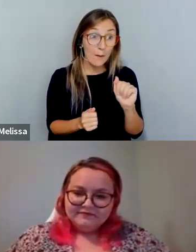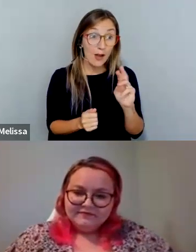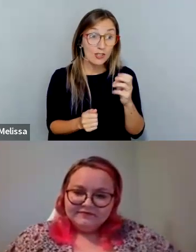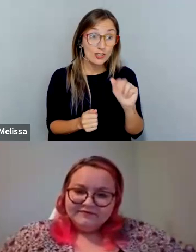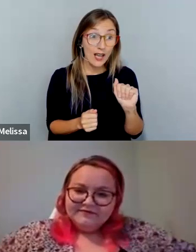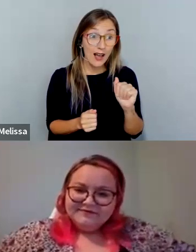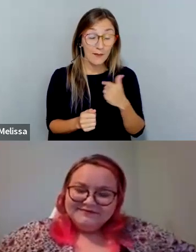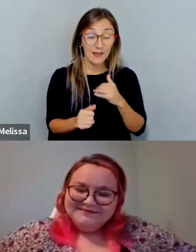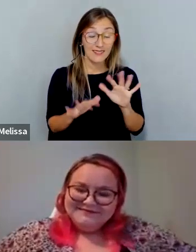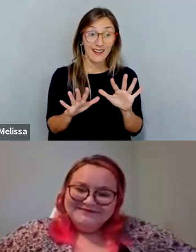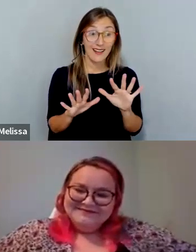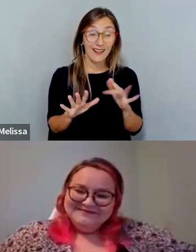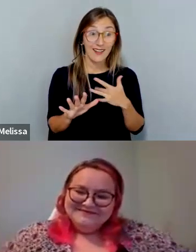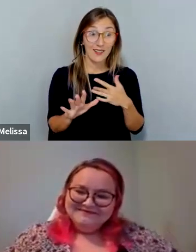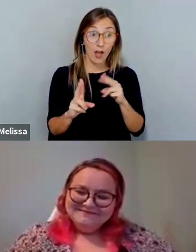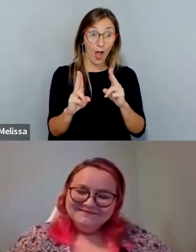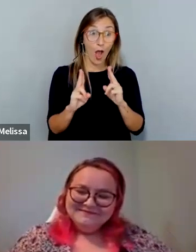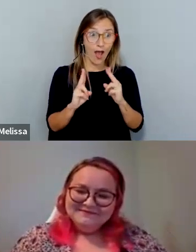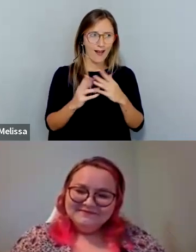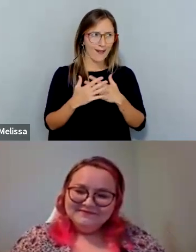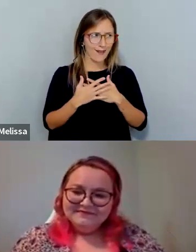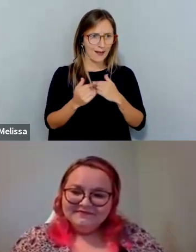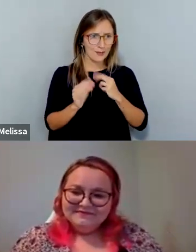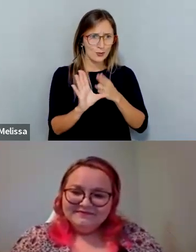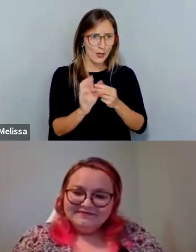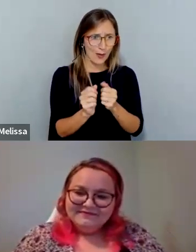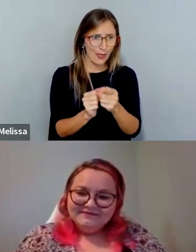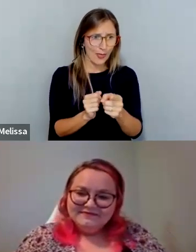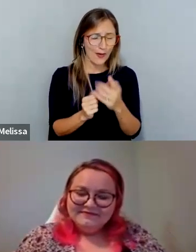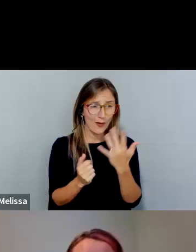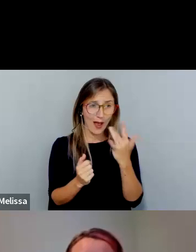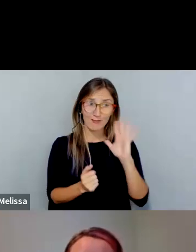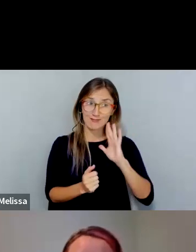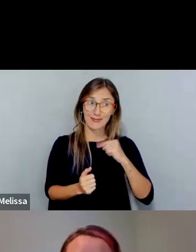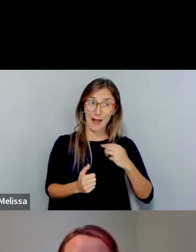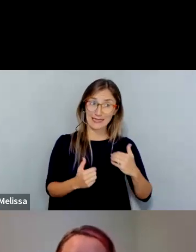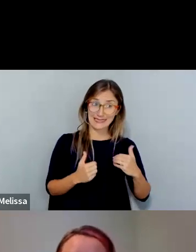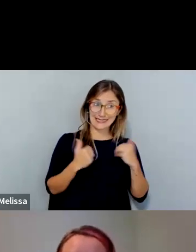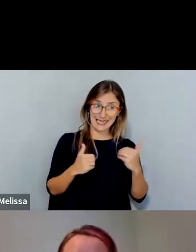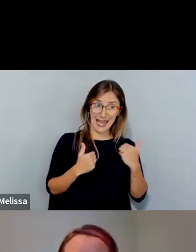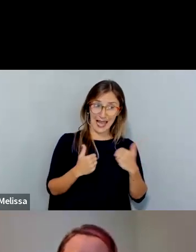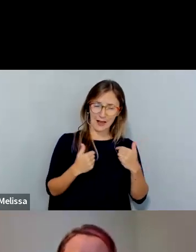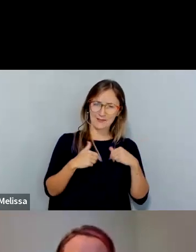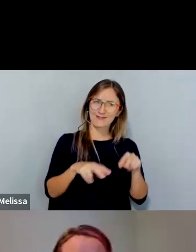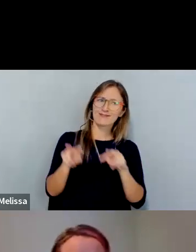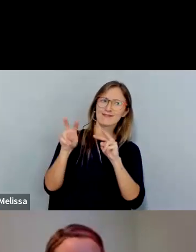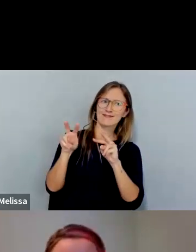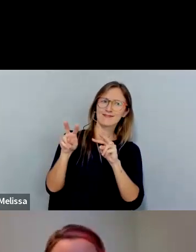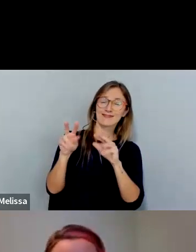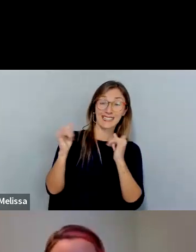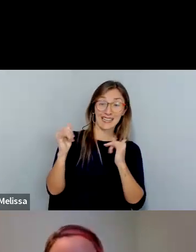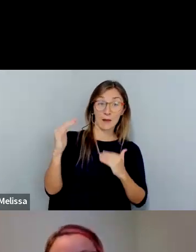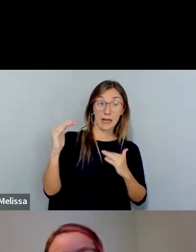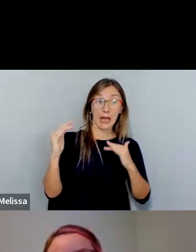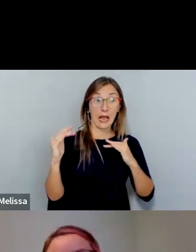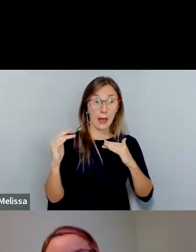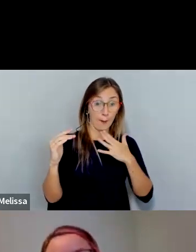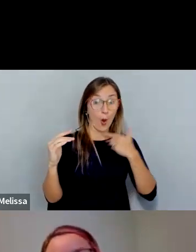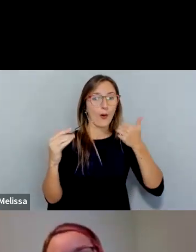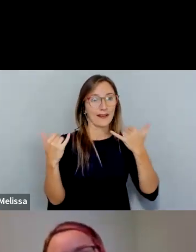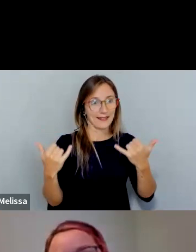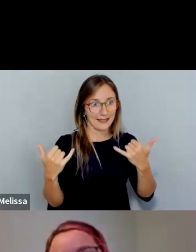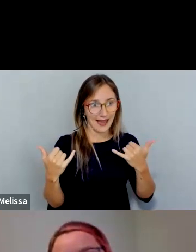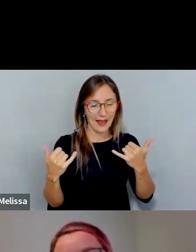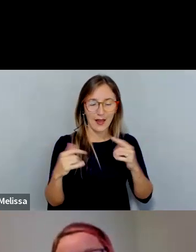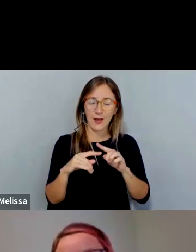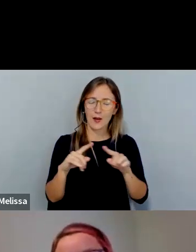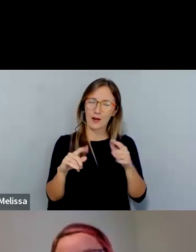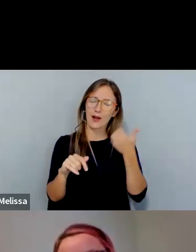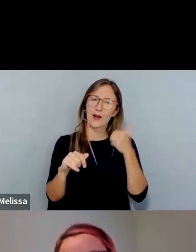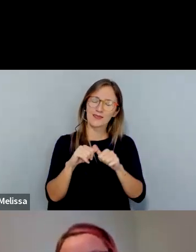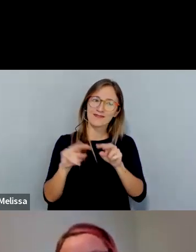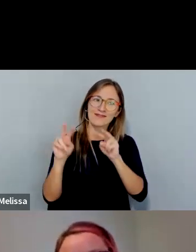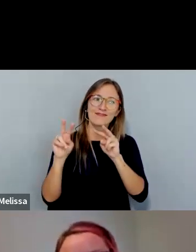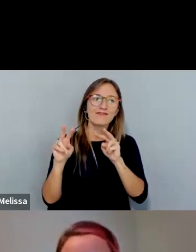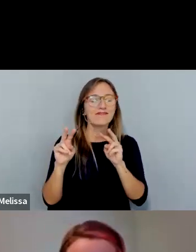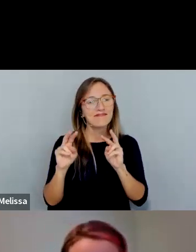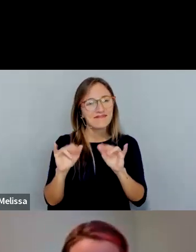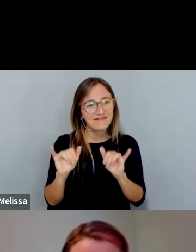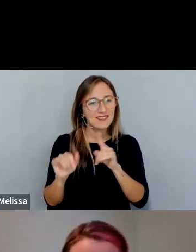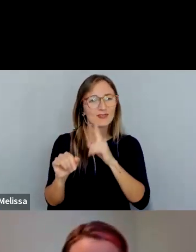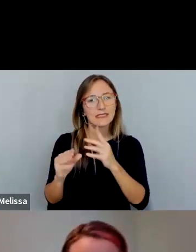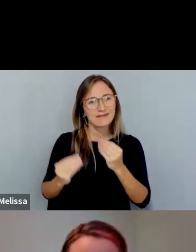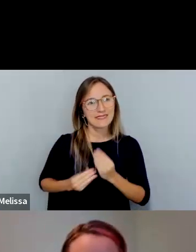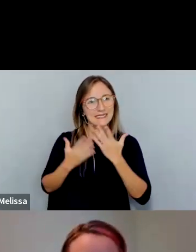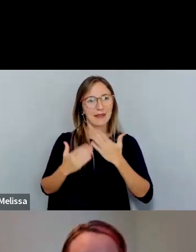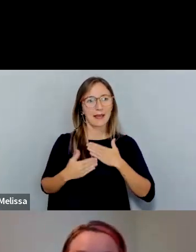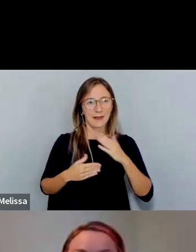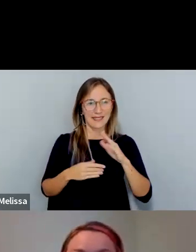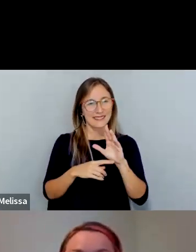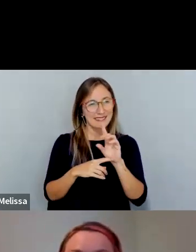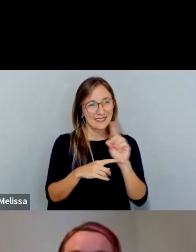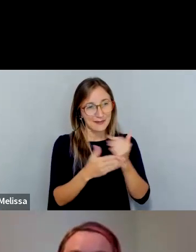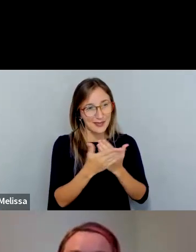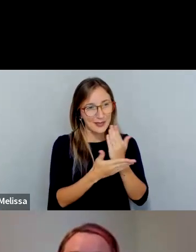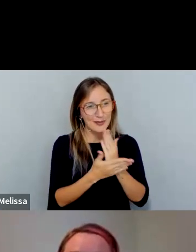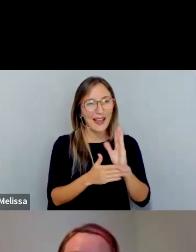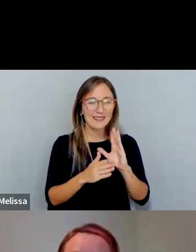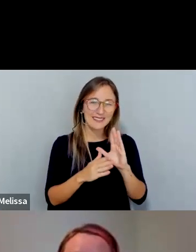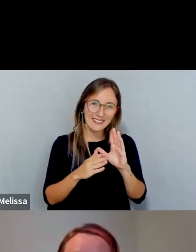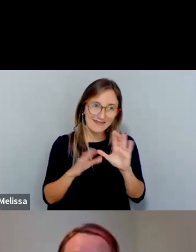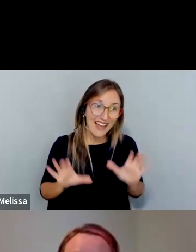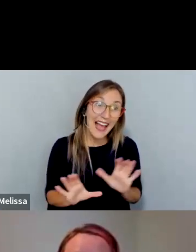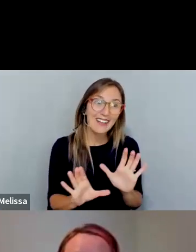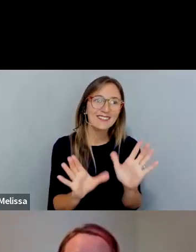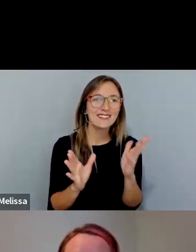exciting for me to present with Marcia today and I incredibly intimidated